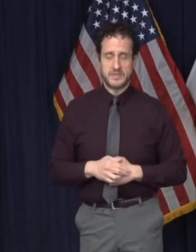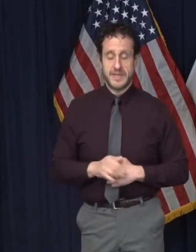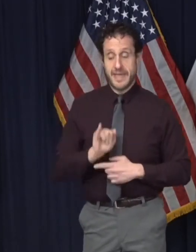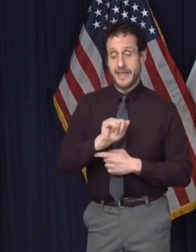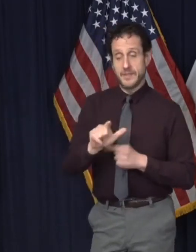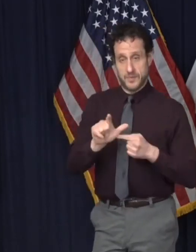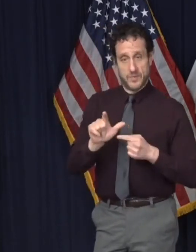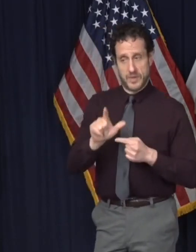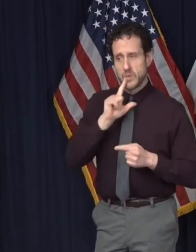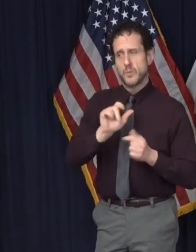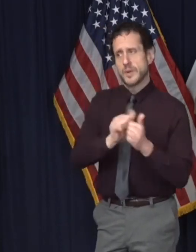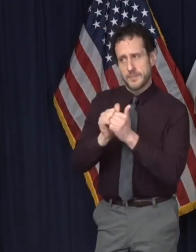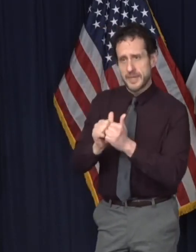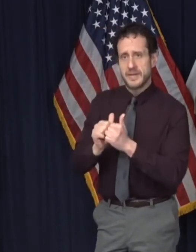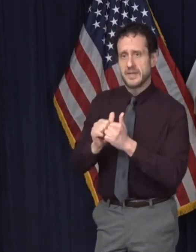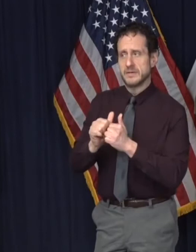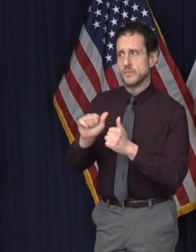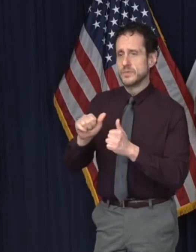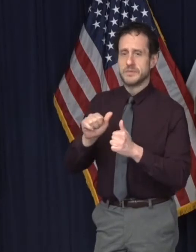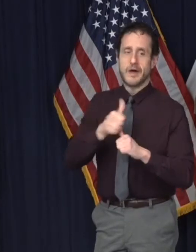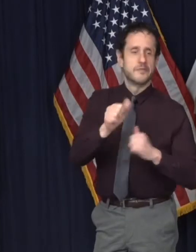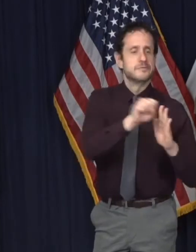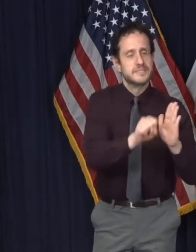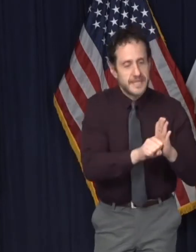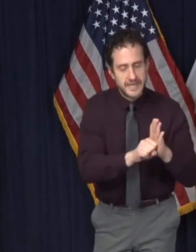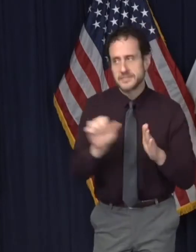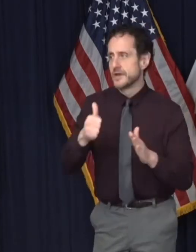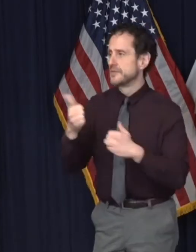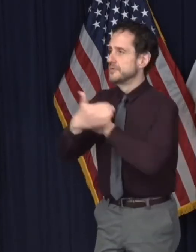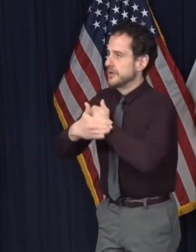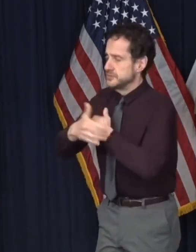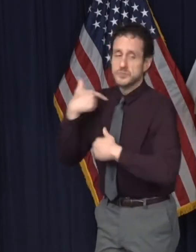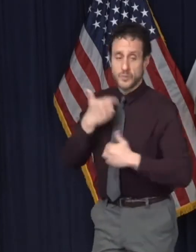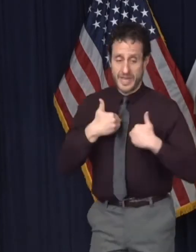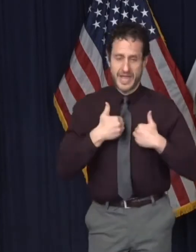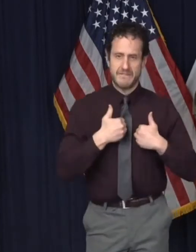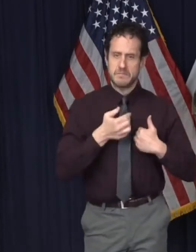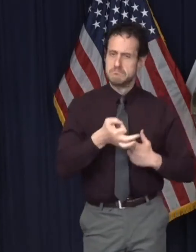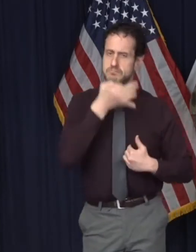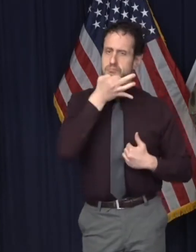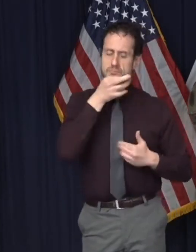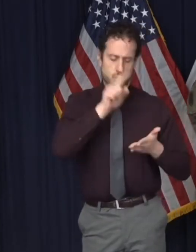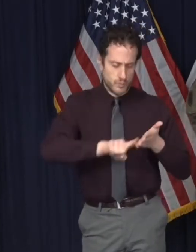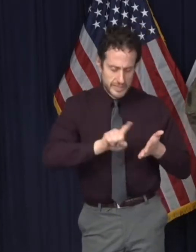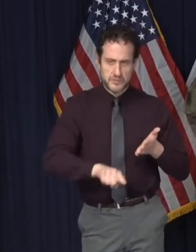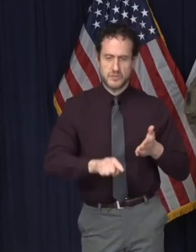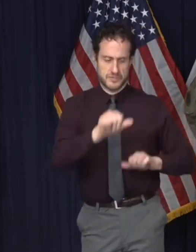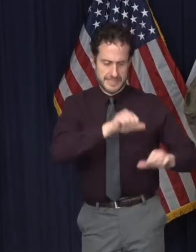OUR STATE IS NATIONALLY AND GLOBALLY COMPETITIVE IN JUST ABOUT EVERY CATEGORY OF RESEARCH, SCIENCE, AND